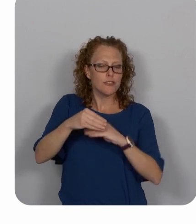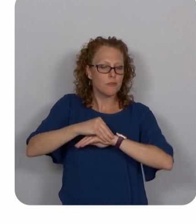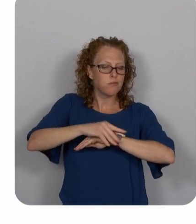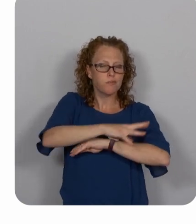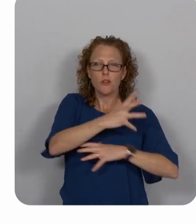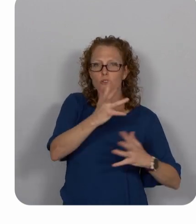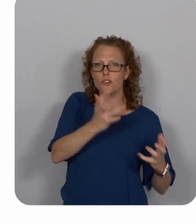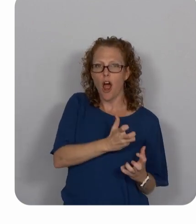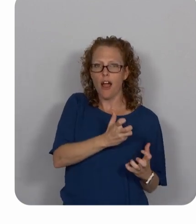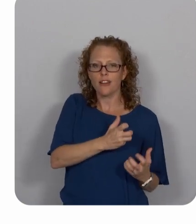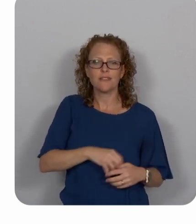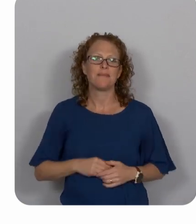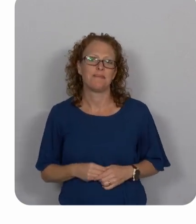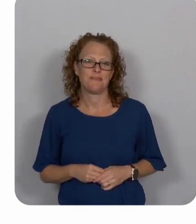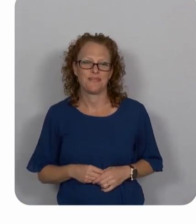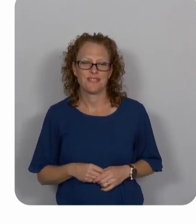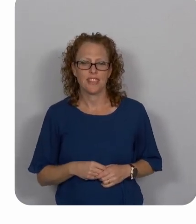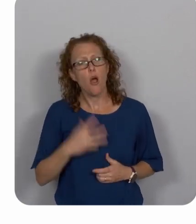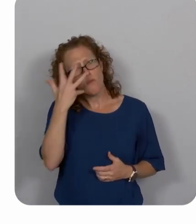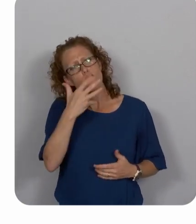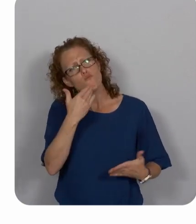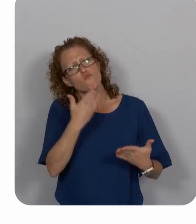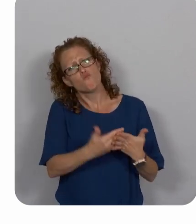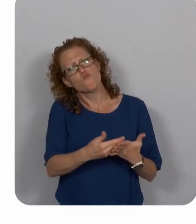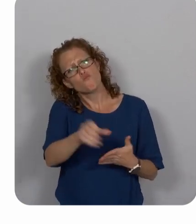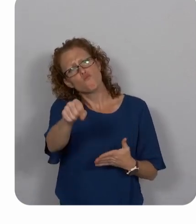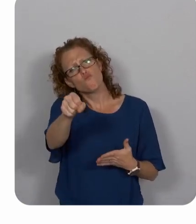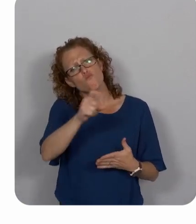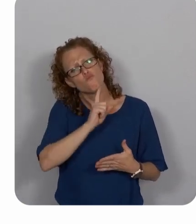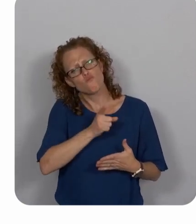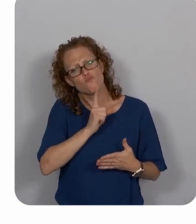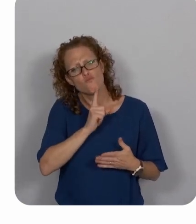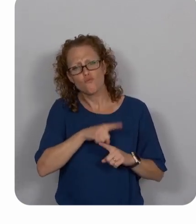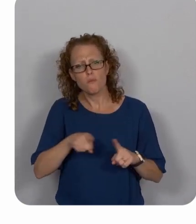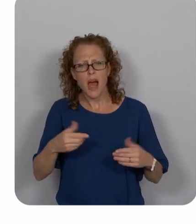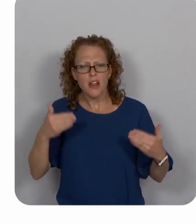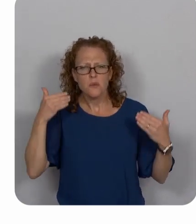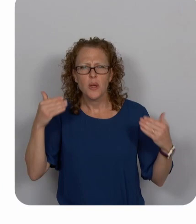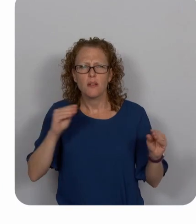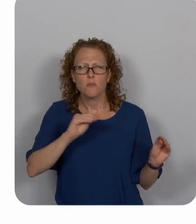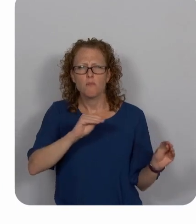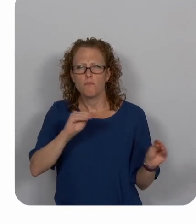Now that looks good. But let’s go ahead and adjust the placement to be a little bit more accurate.